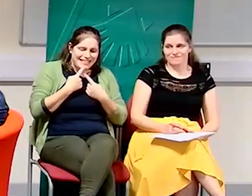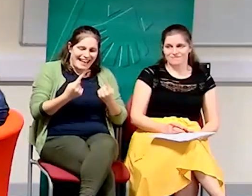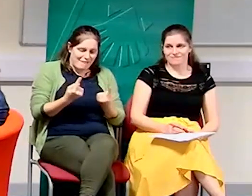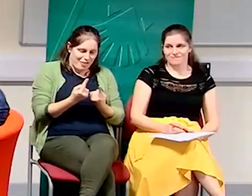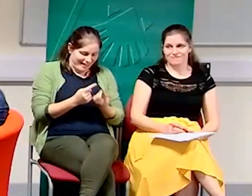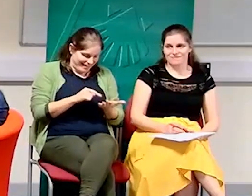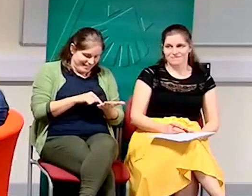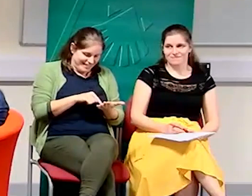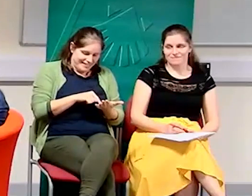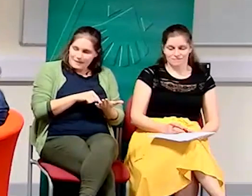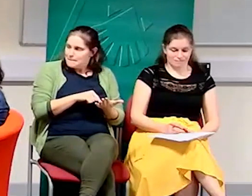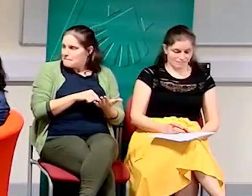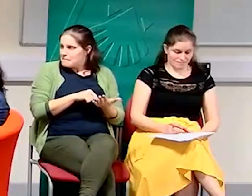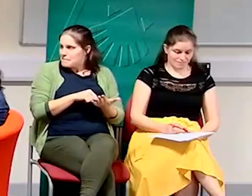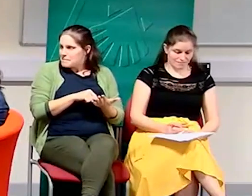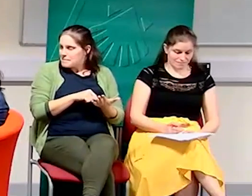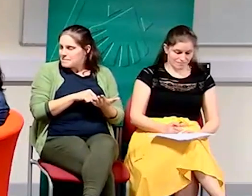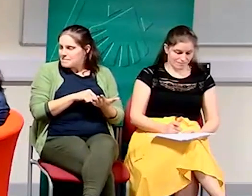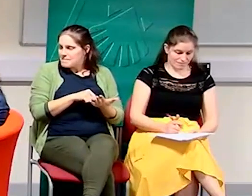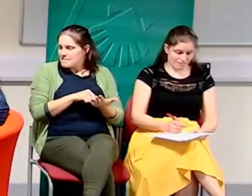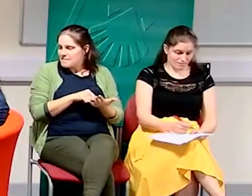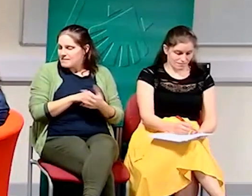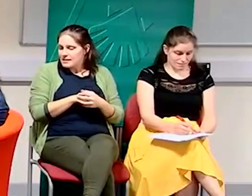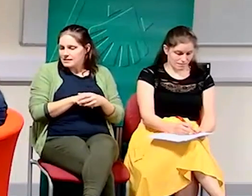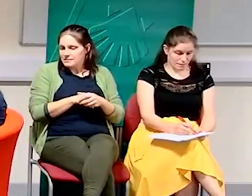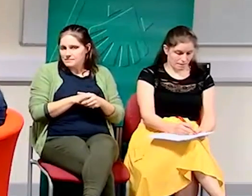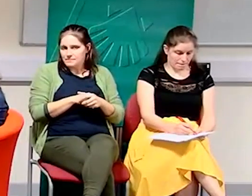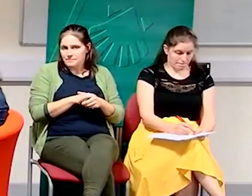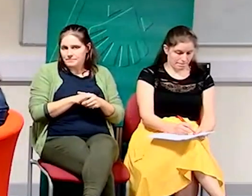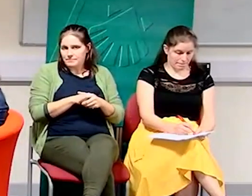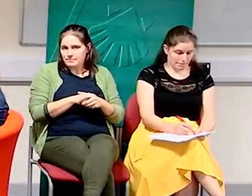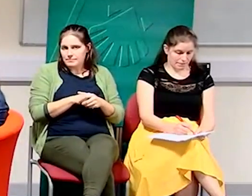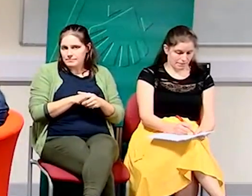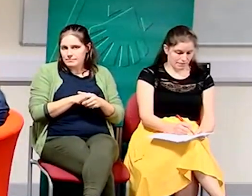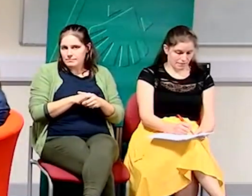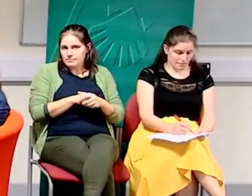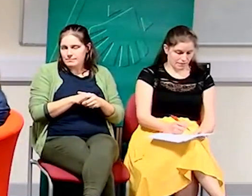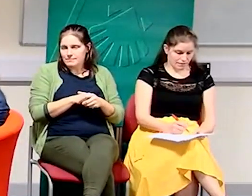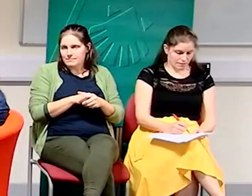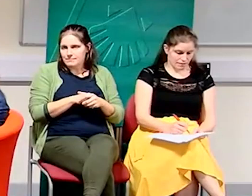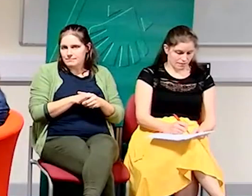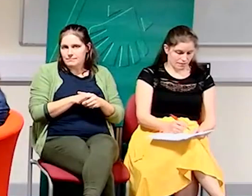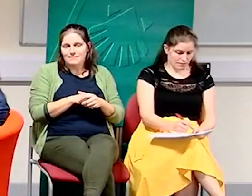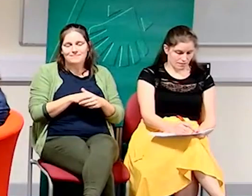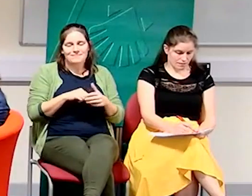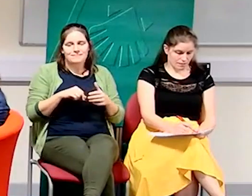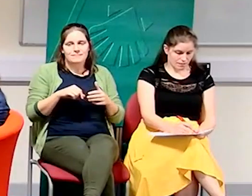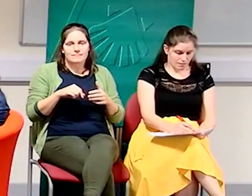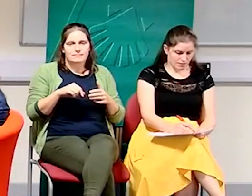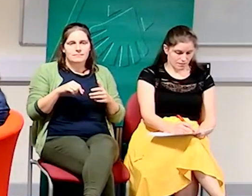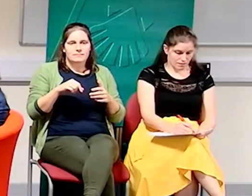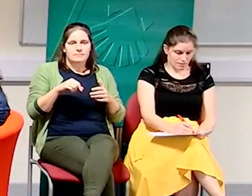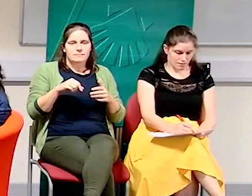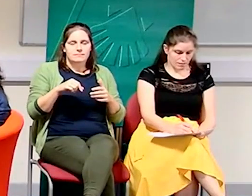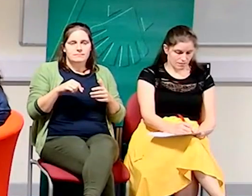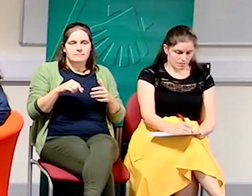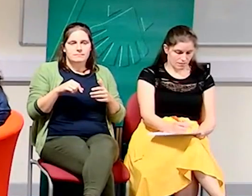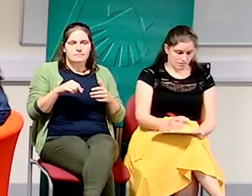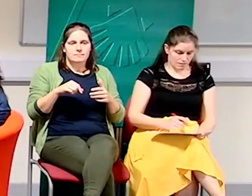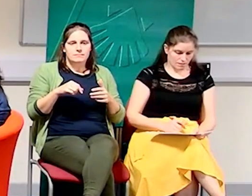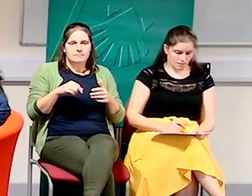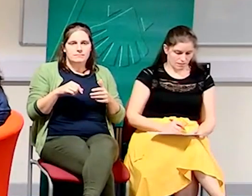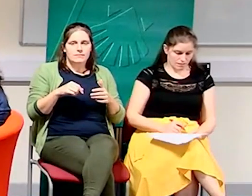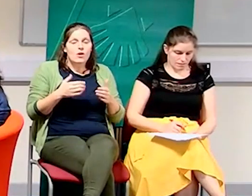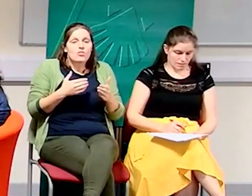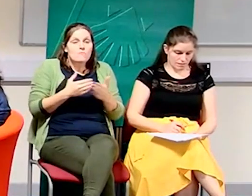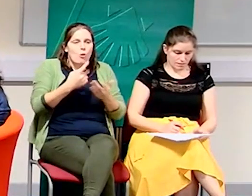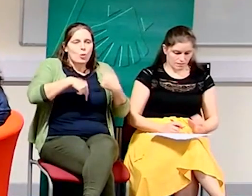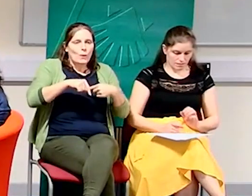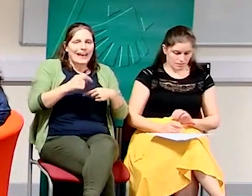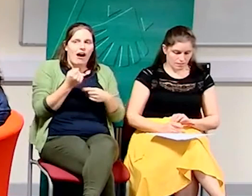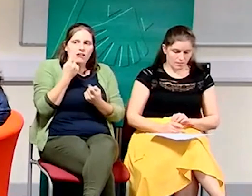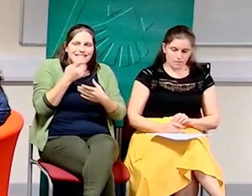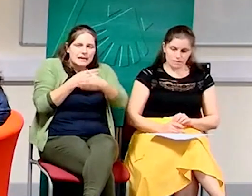Point yeah I I guess the more that we understand and embrace and truly understand that doesn't cost